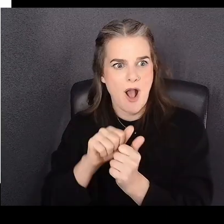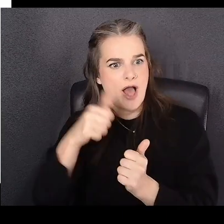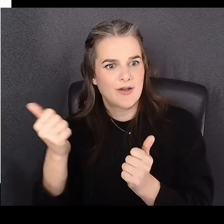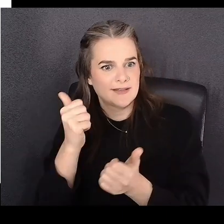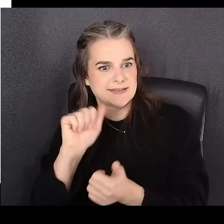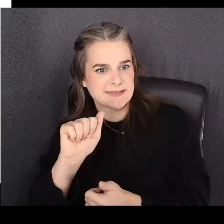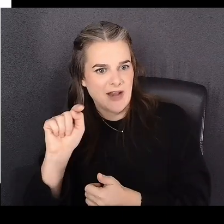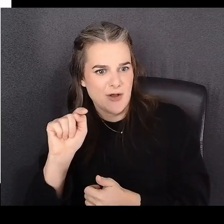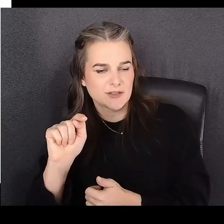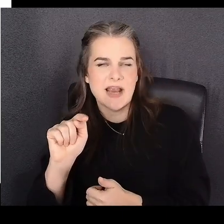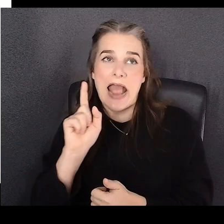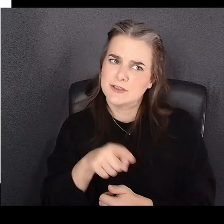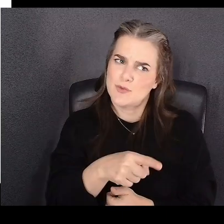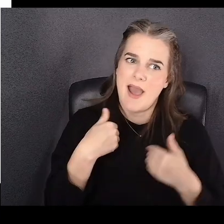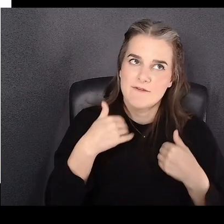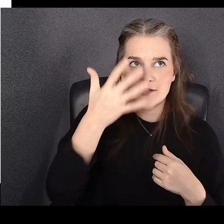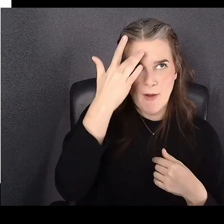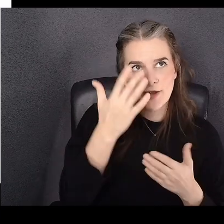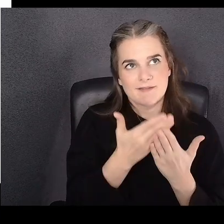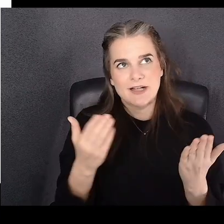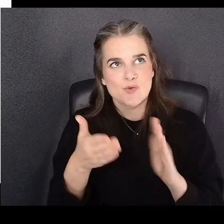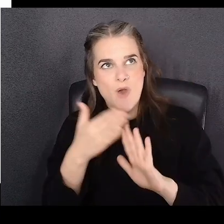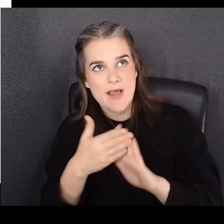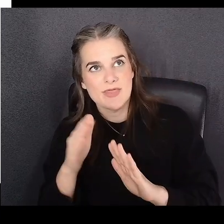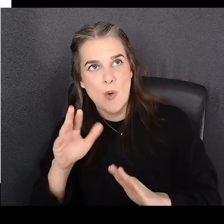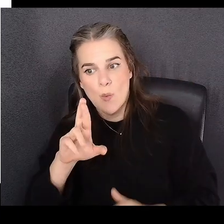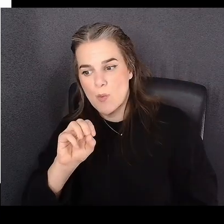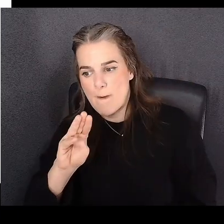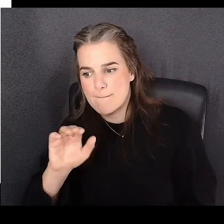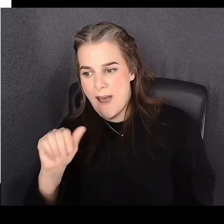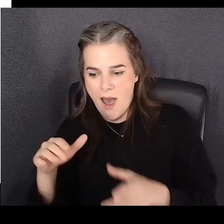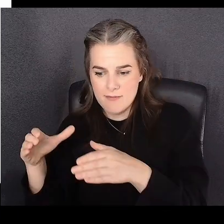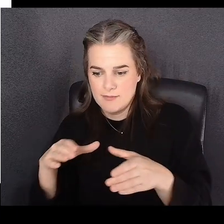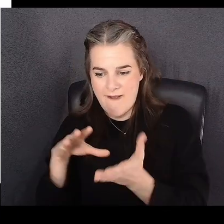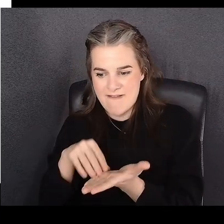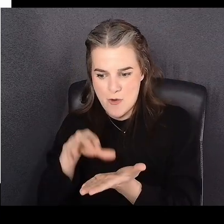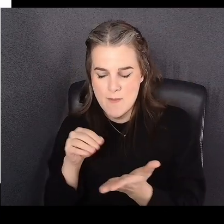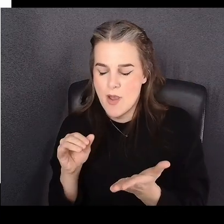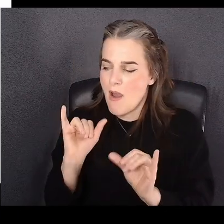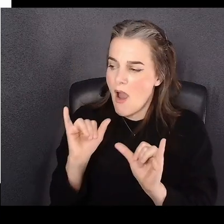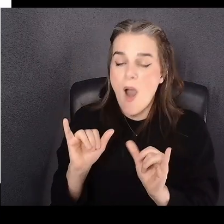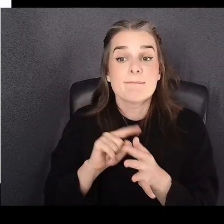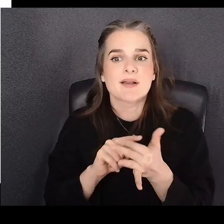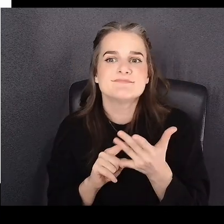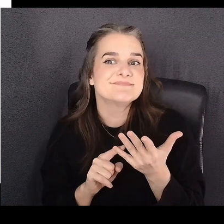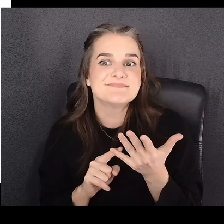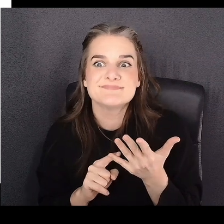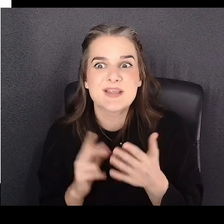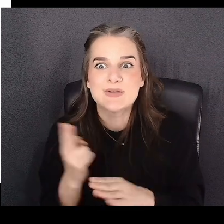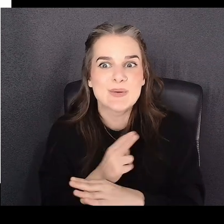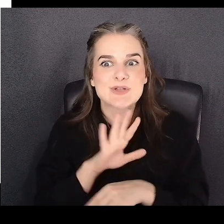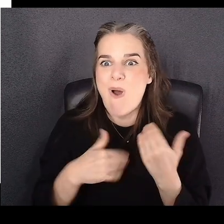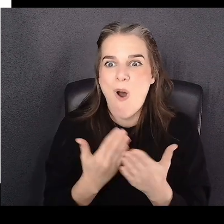So really just trying to use all our expertise